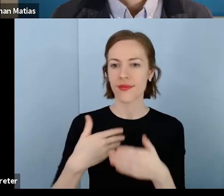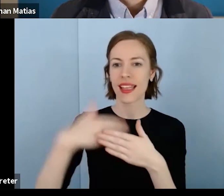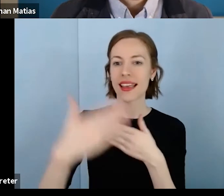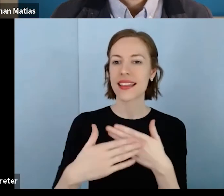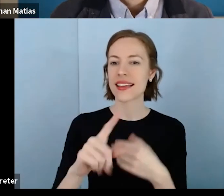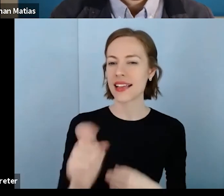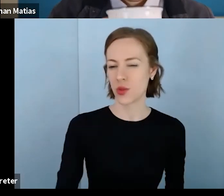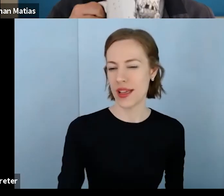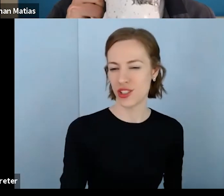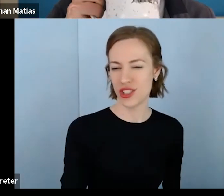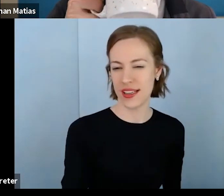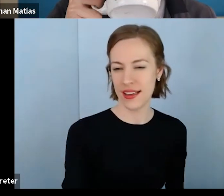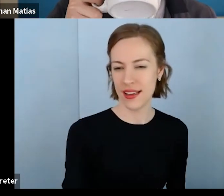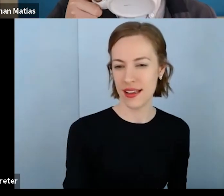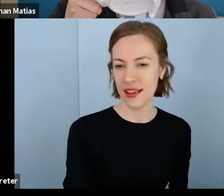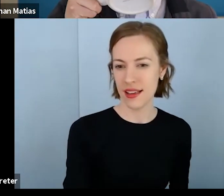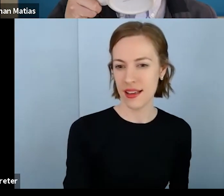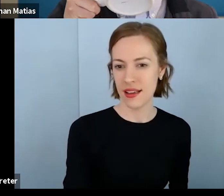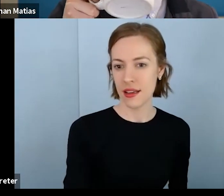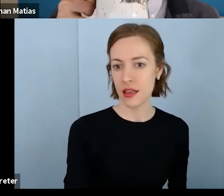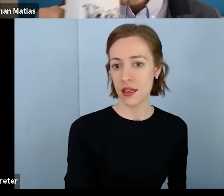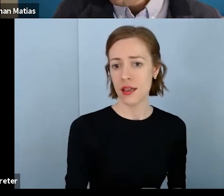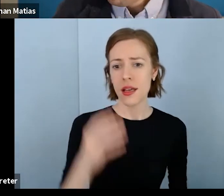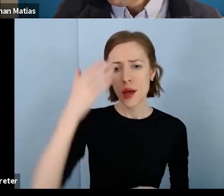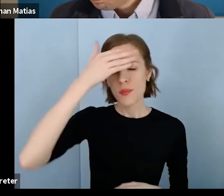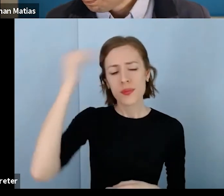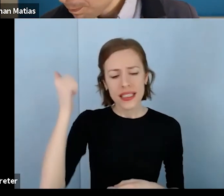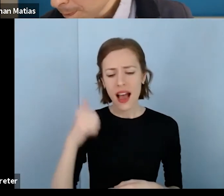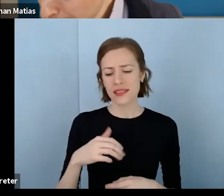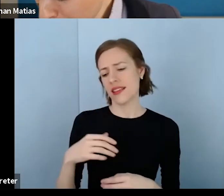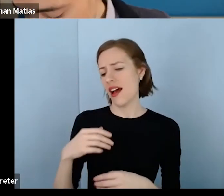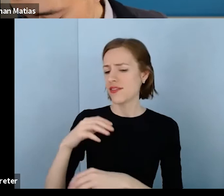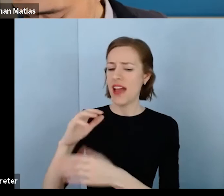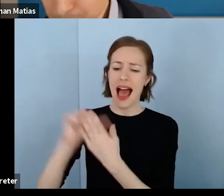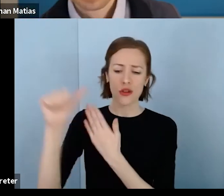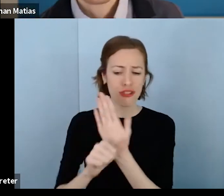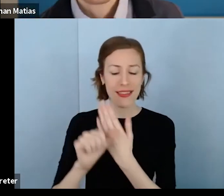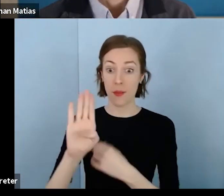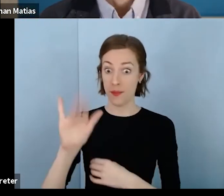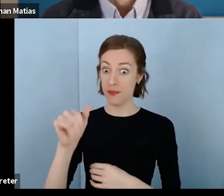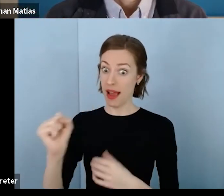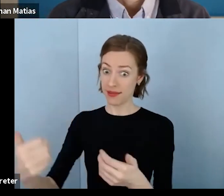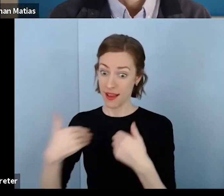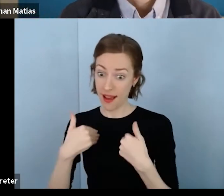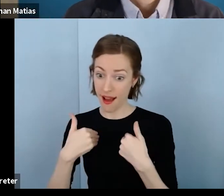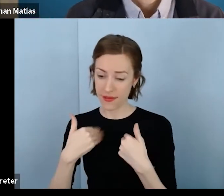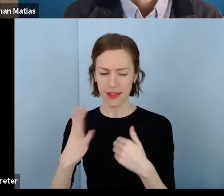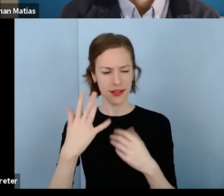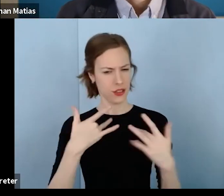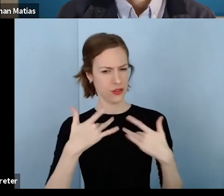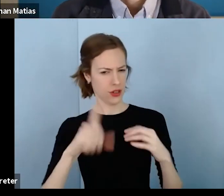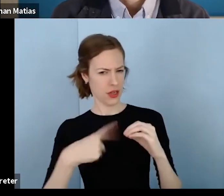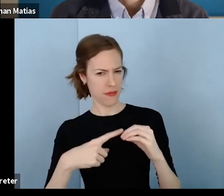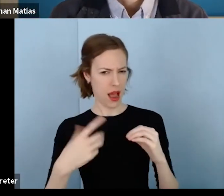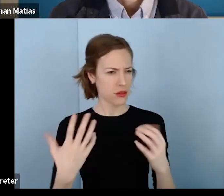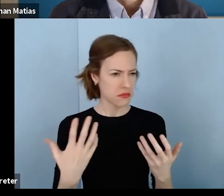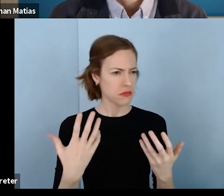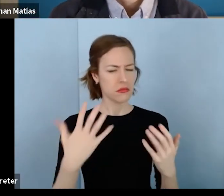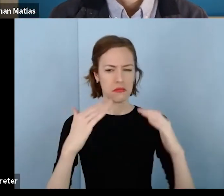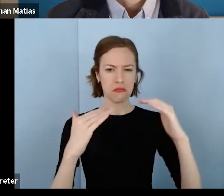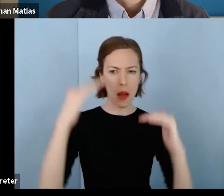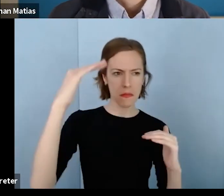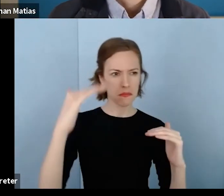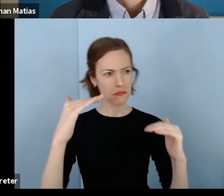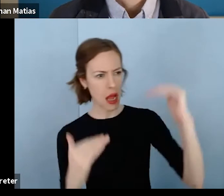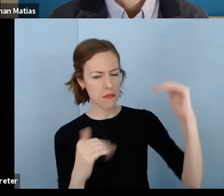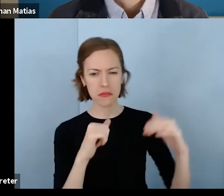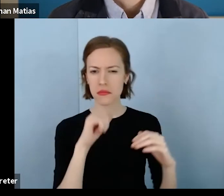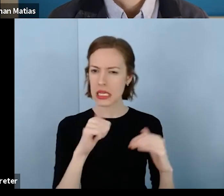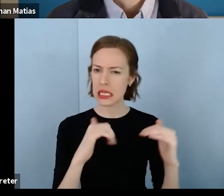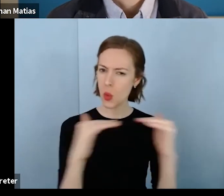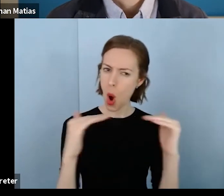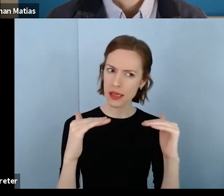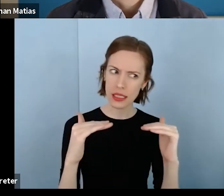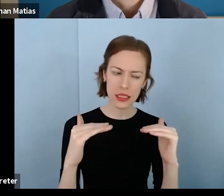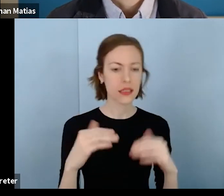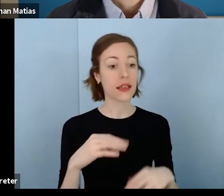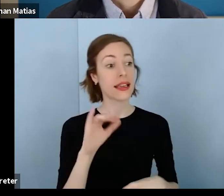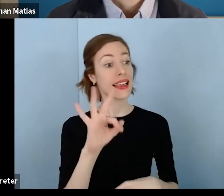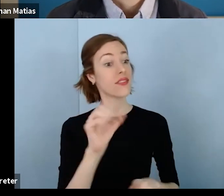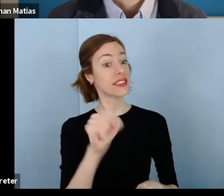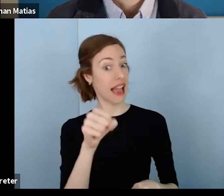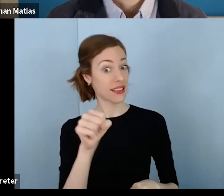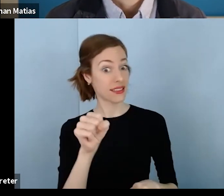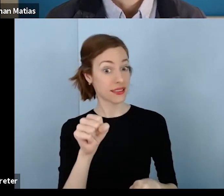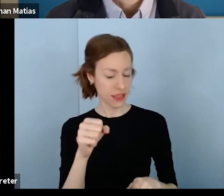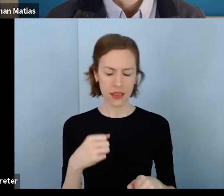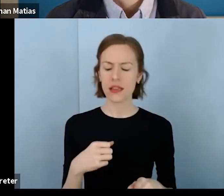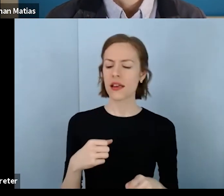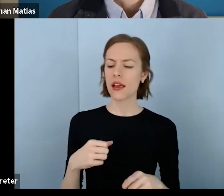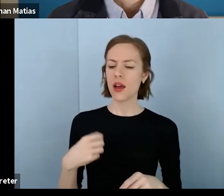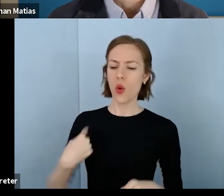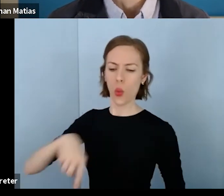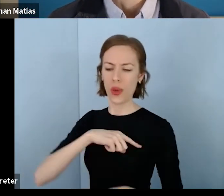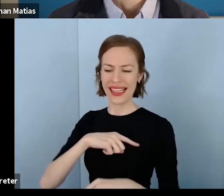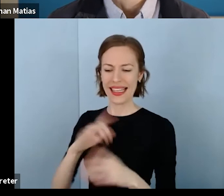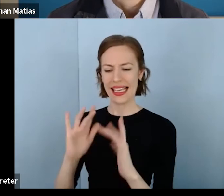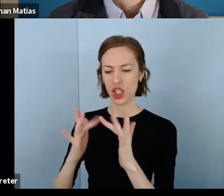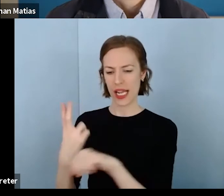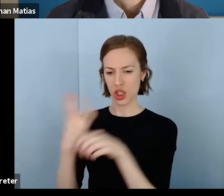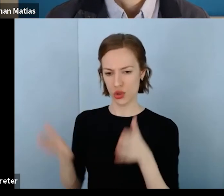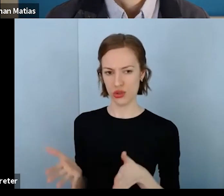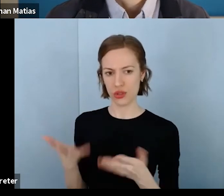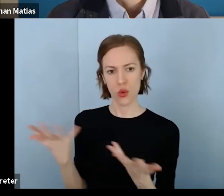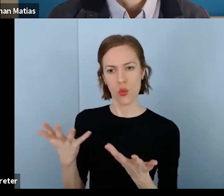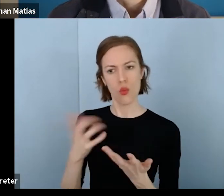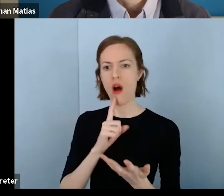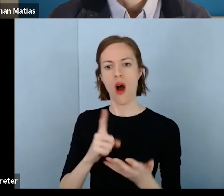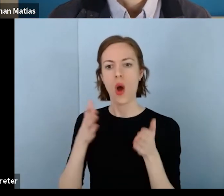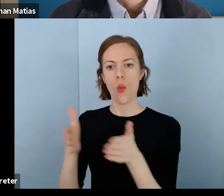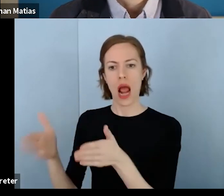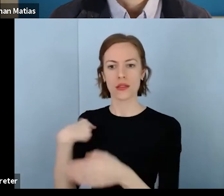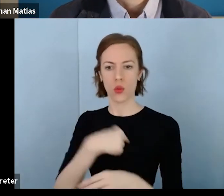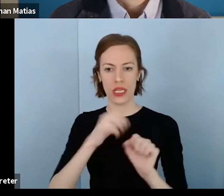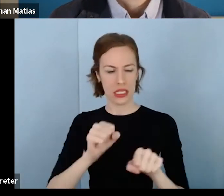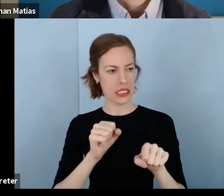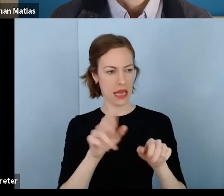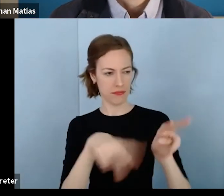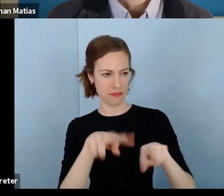They asked because of the bias nature of the recommendation algorithm. Are there concerns on aggravation of inequality and promotion of disunity. If yes, what are some plausible ways that we as Internet users can judge what we consume from the media.